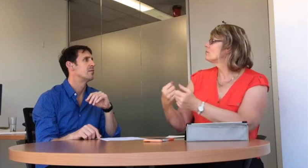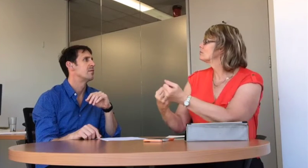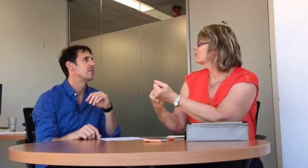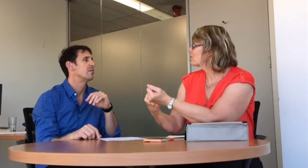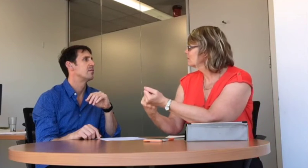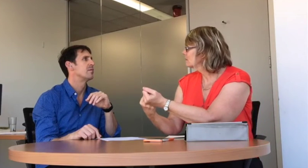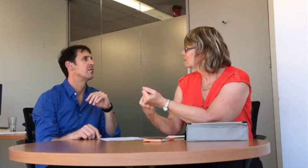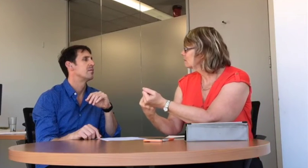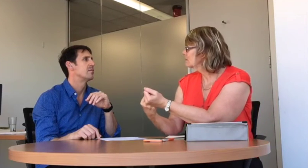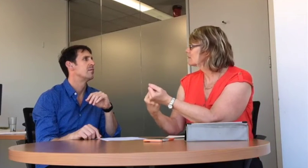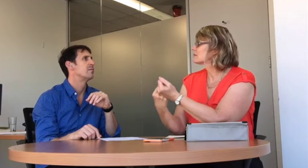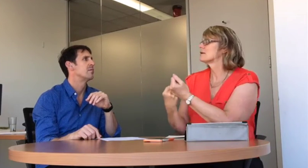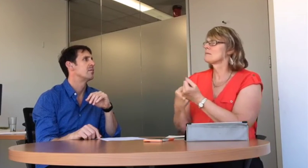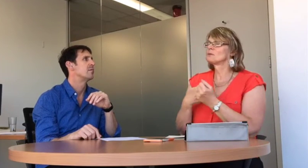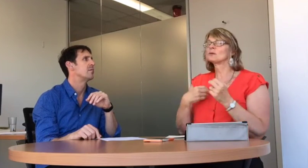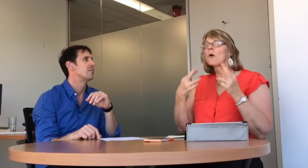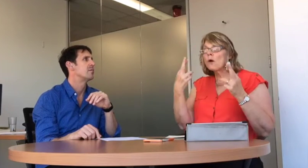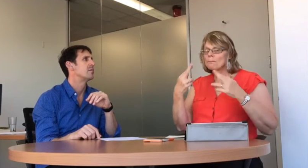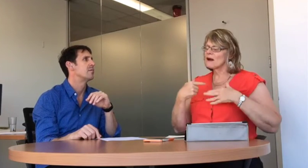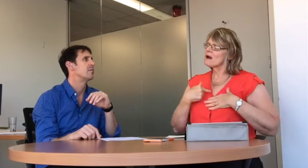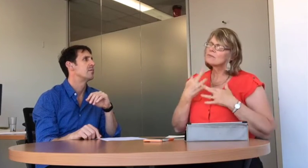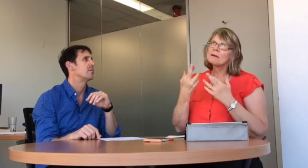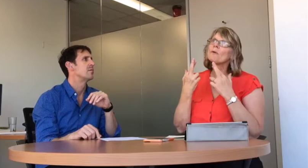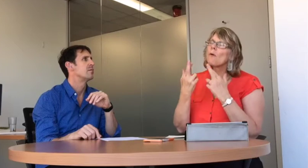in government departments to provide the right support.